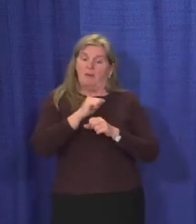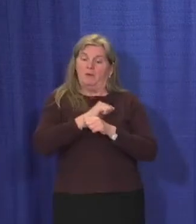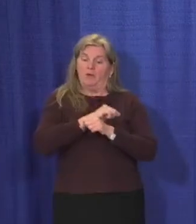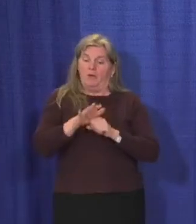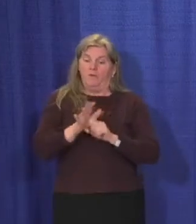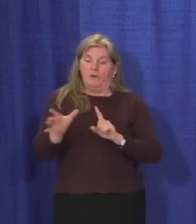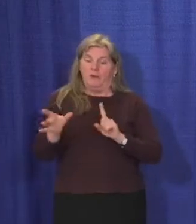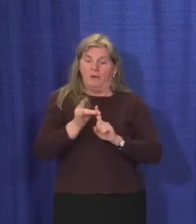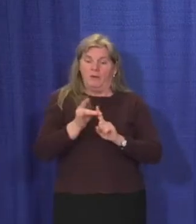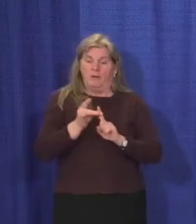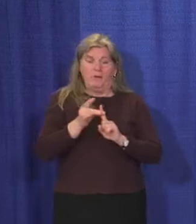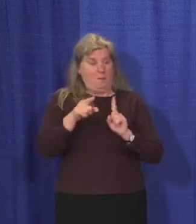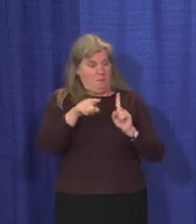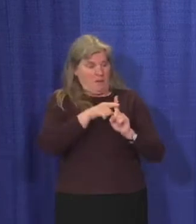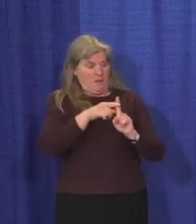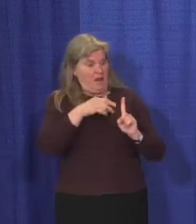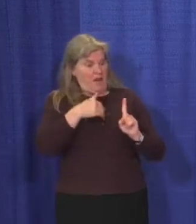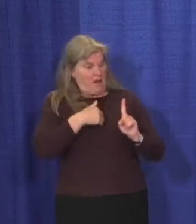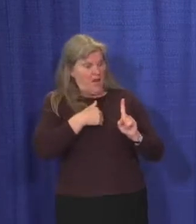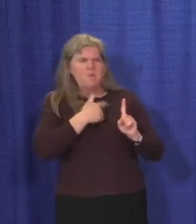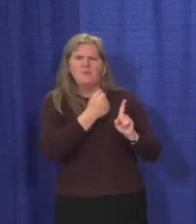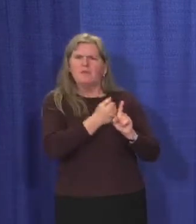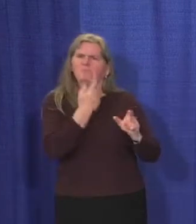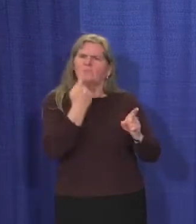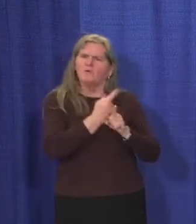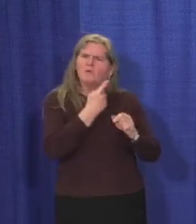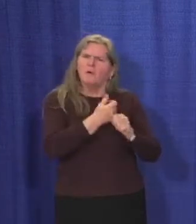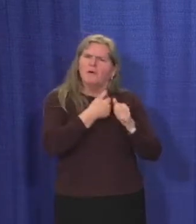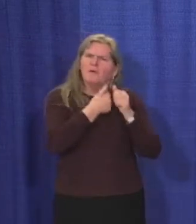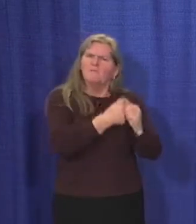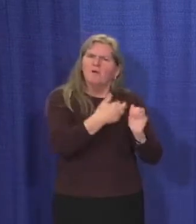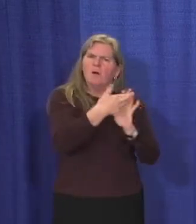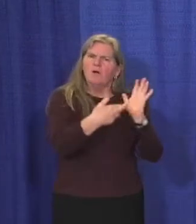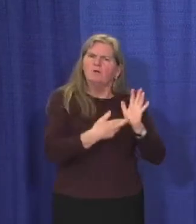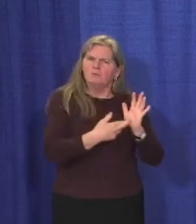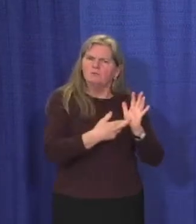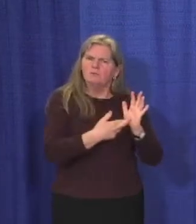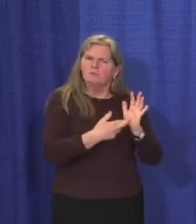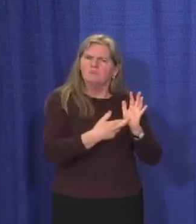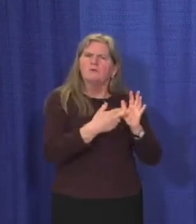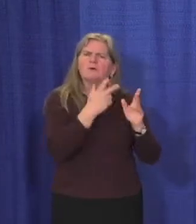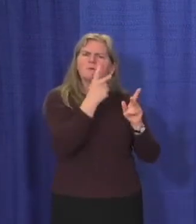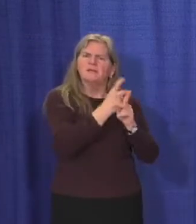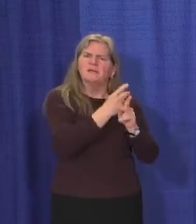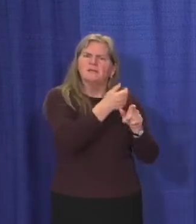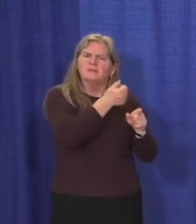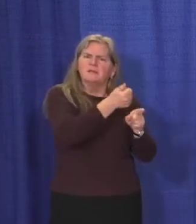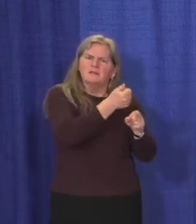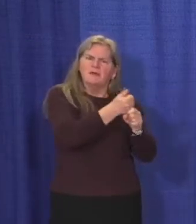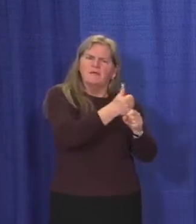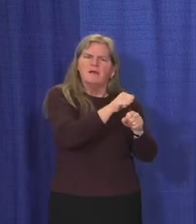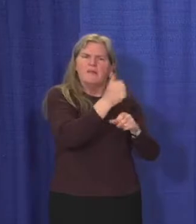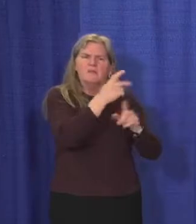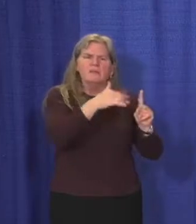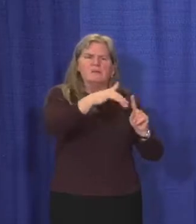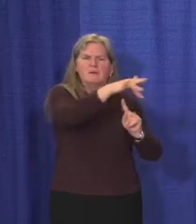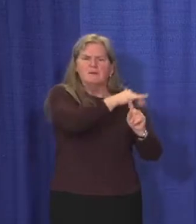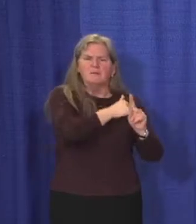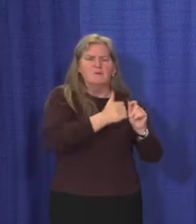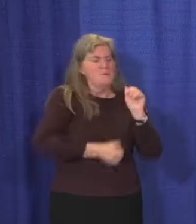have tested positive took all the necessary steps to protect themselves and those around them.